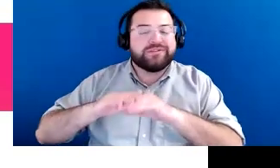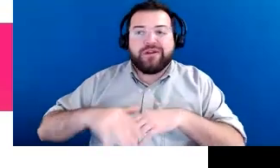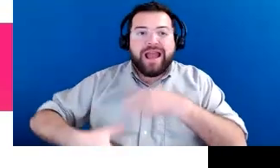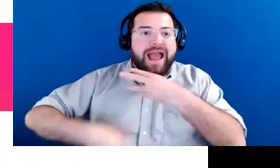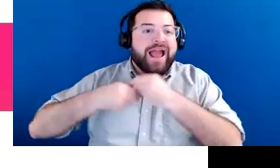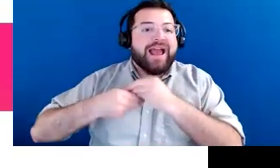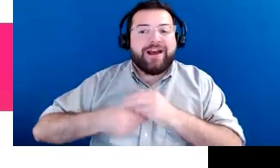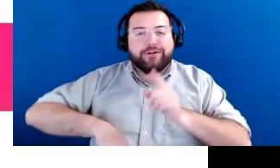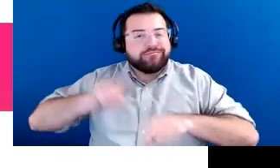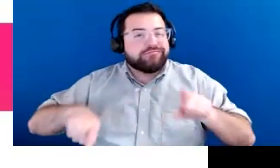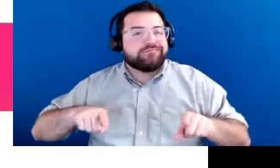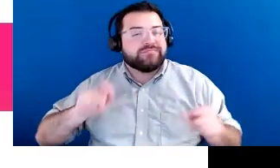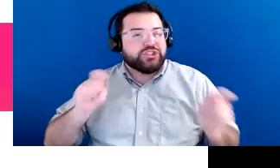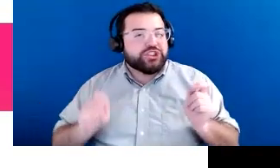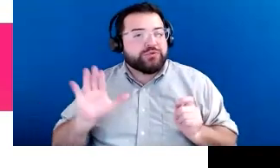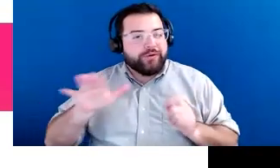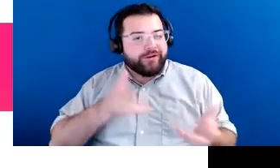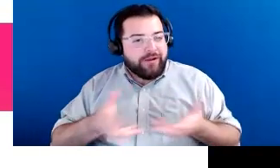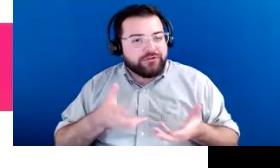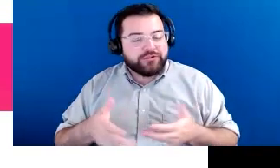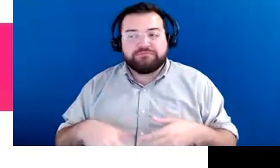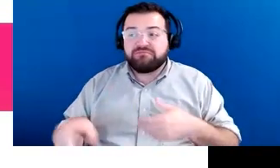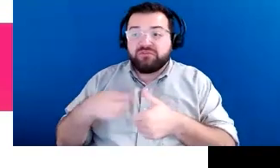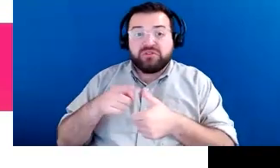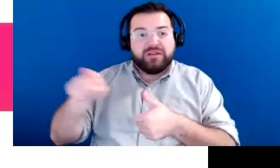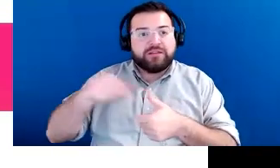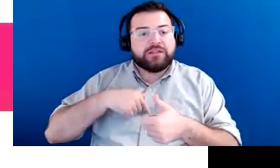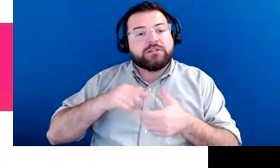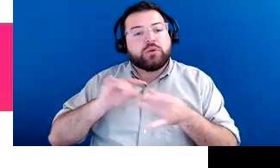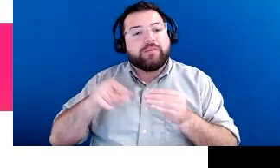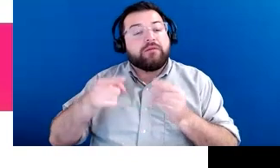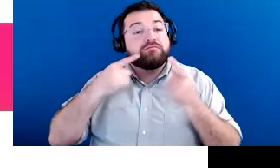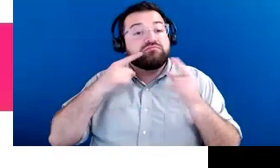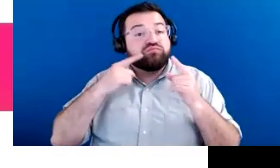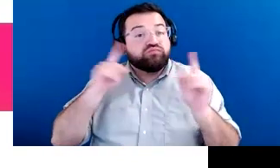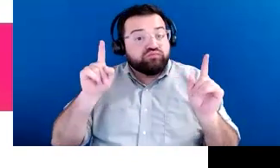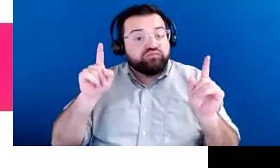The first one here is for, you know, refers to announcements. You know, a lot of us use announcements. Yes.